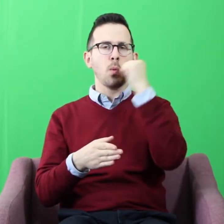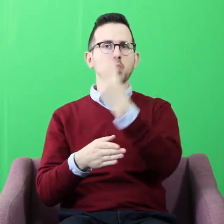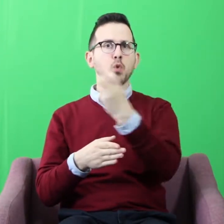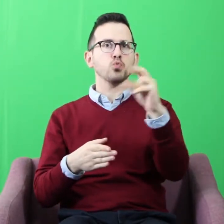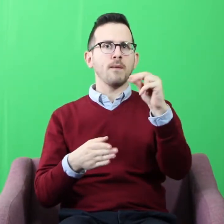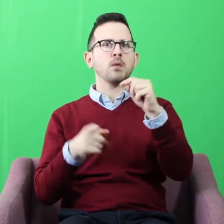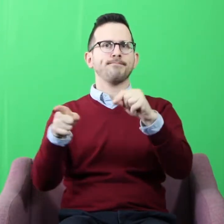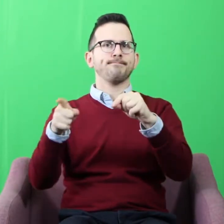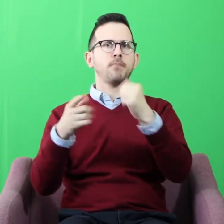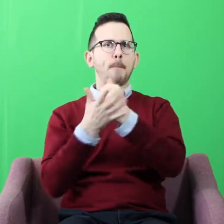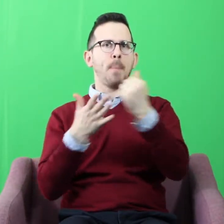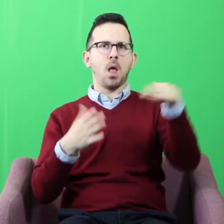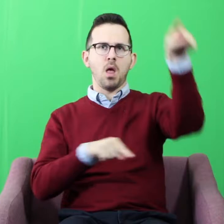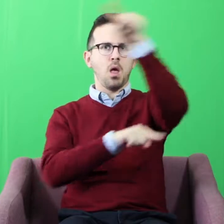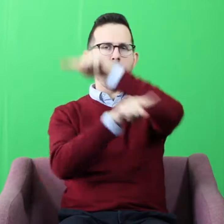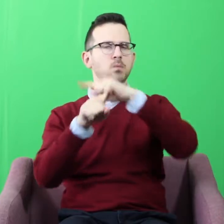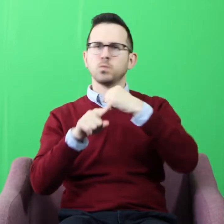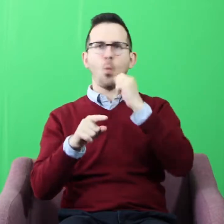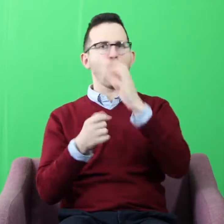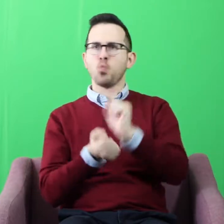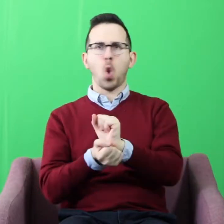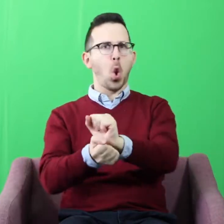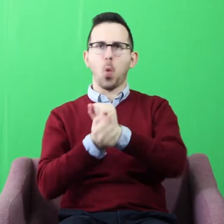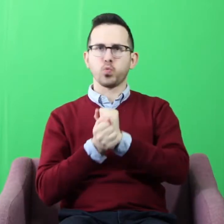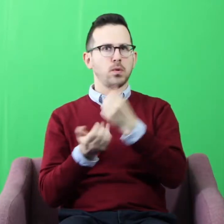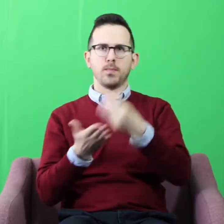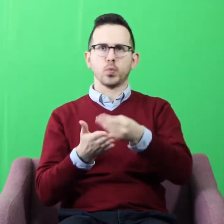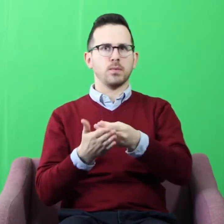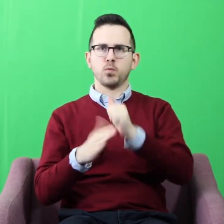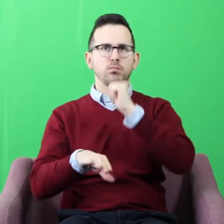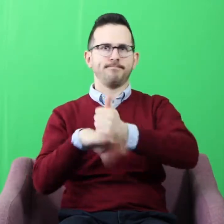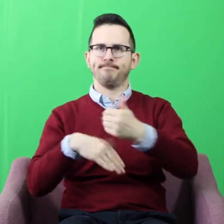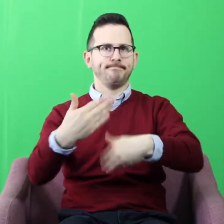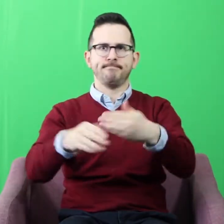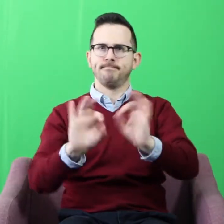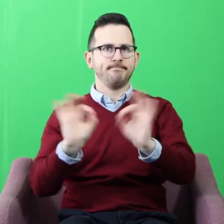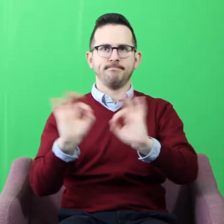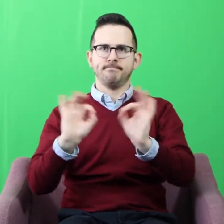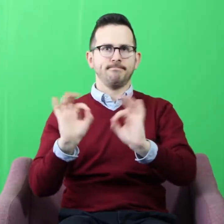Back then in 2012 the banks were not lending money to new businesses.